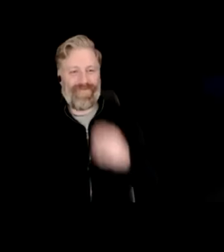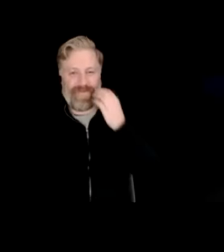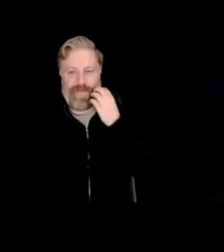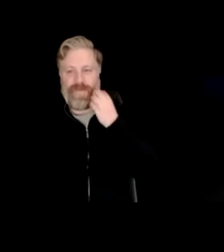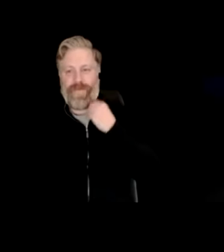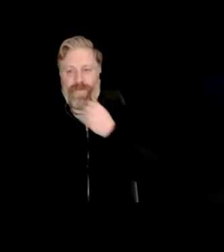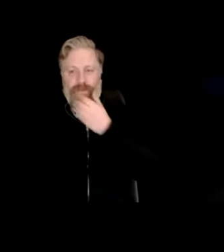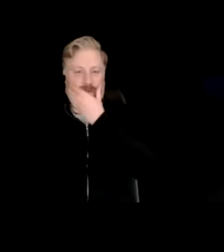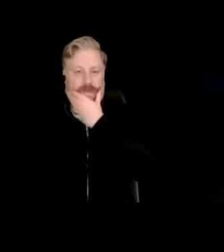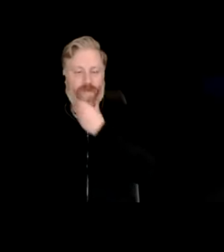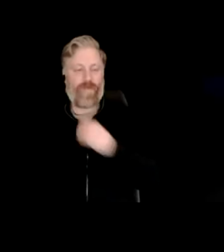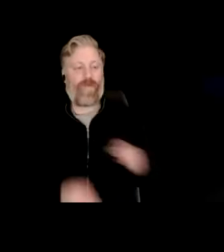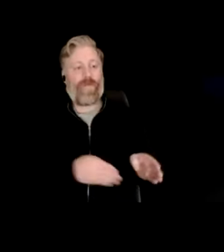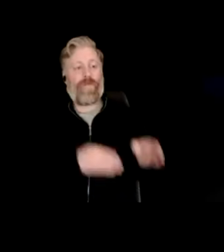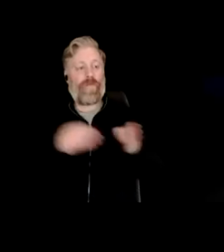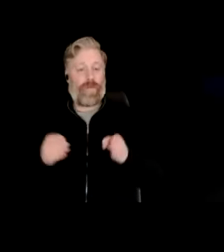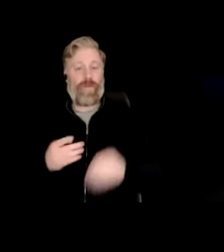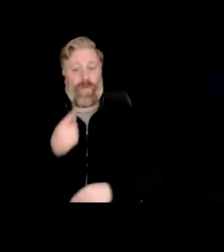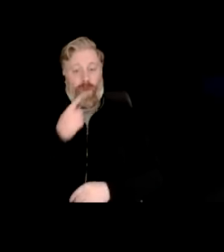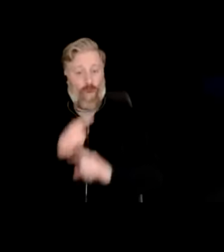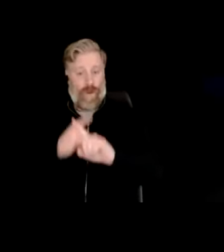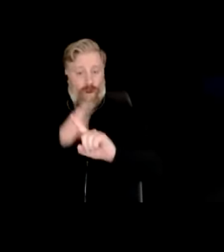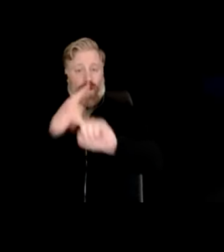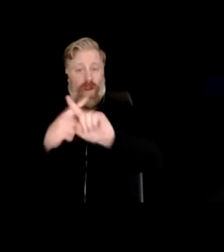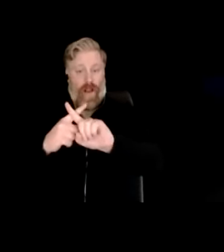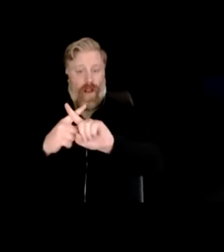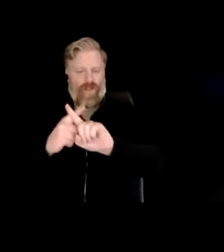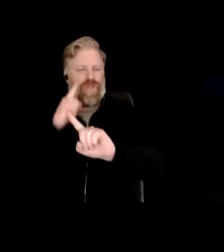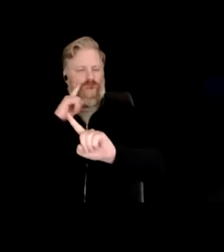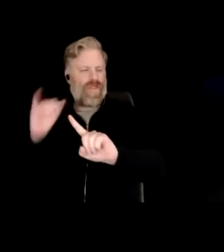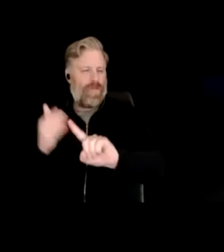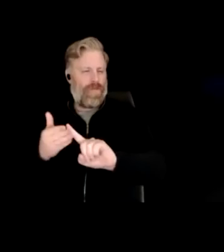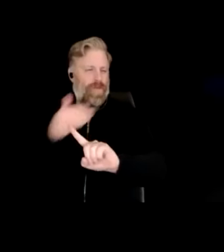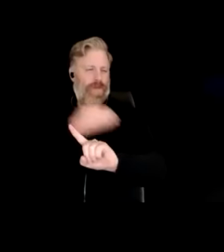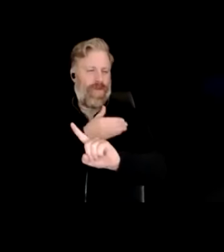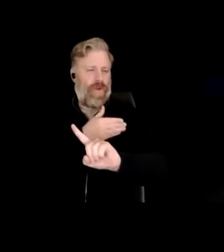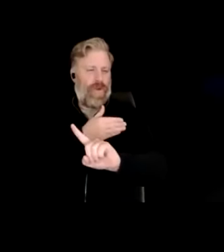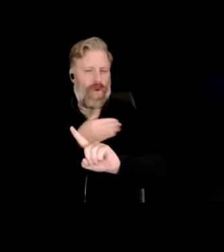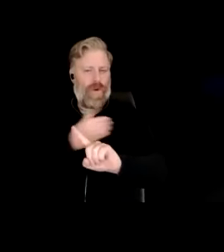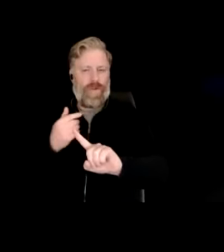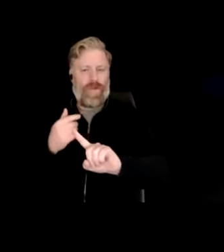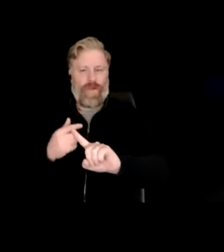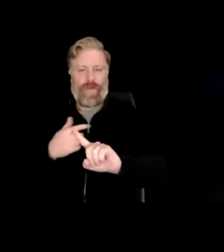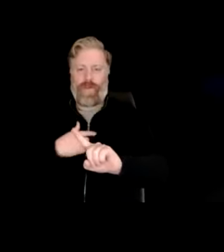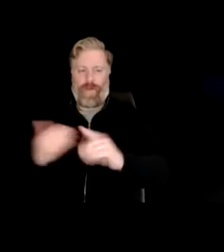The red X on this slide sort of builds on the last one, that same severe blocky X,